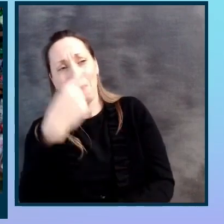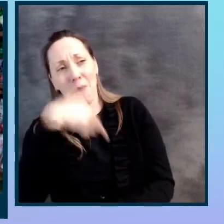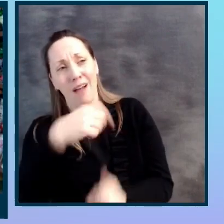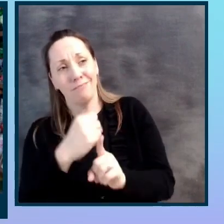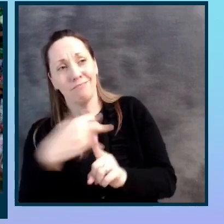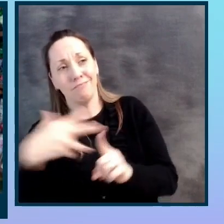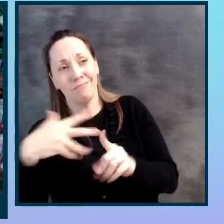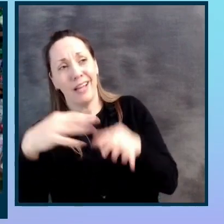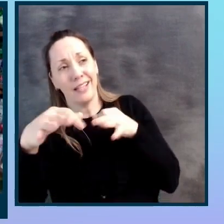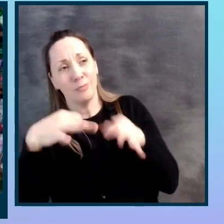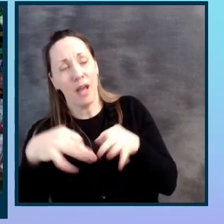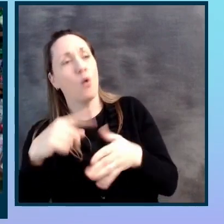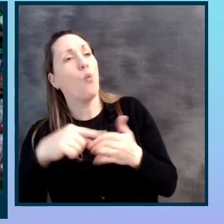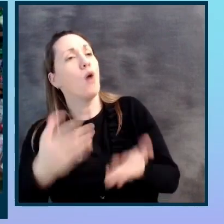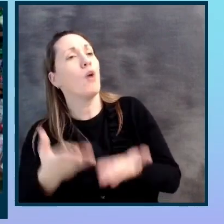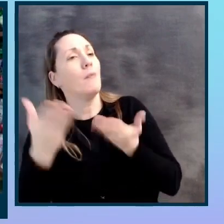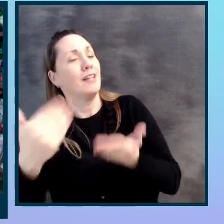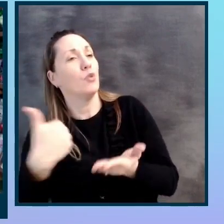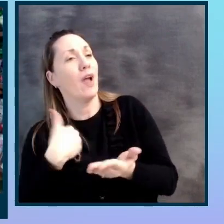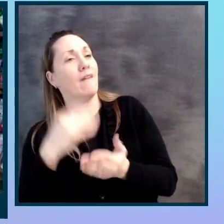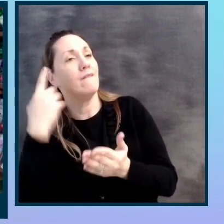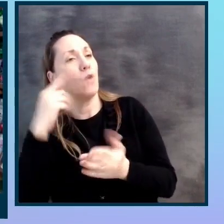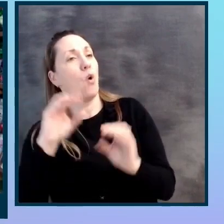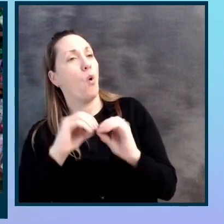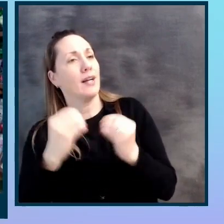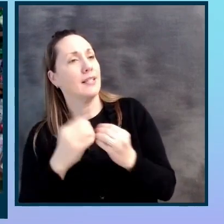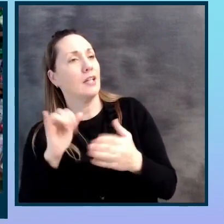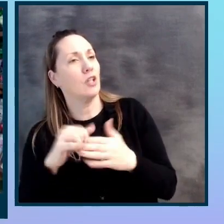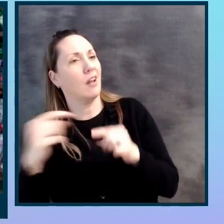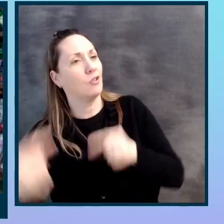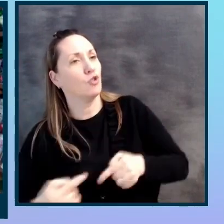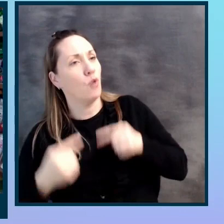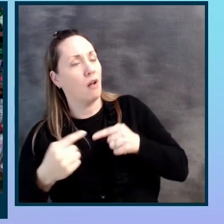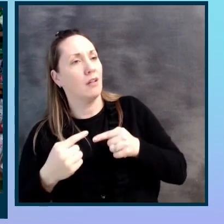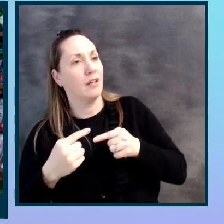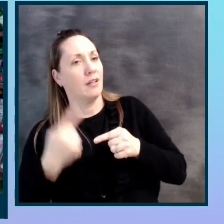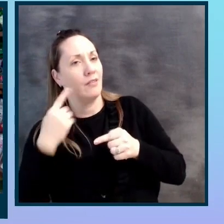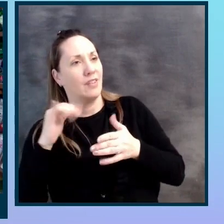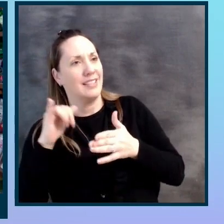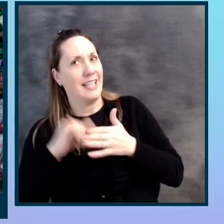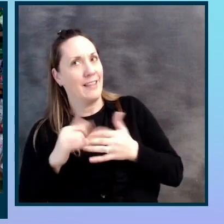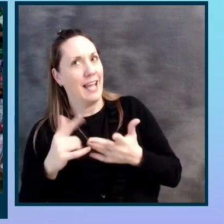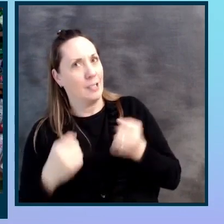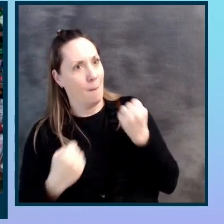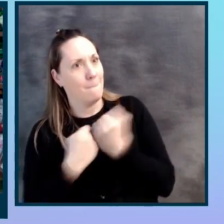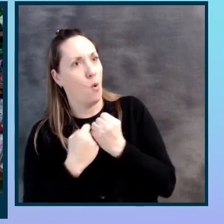what recommendations do you have for organizations that are struggling to get that buy-in from their leadership?